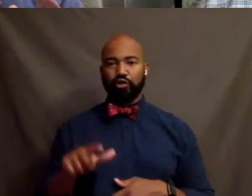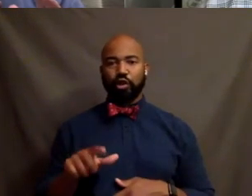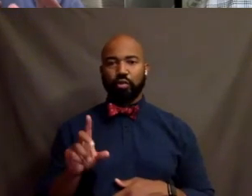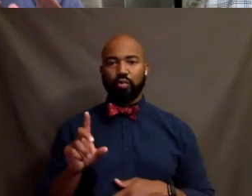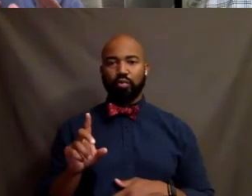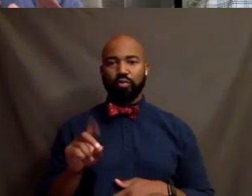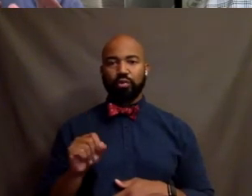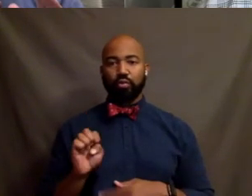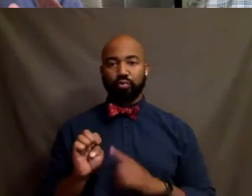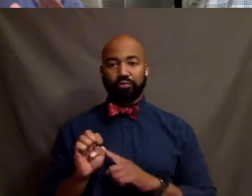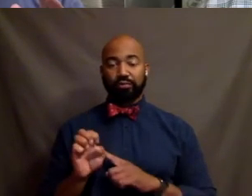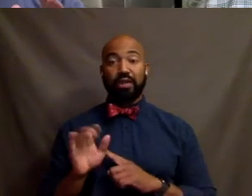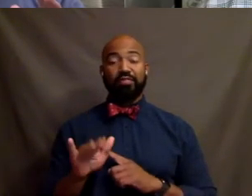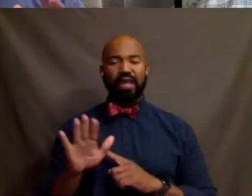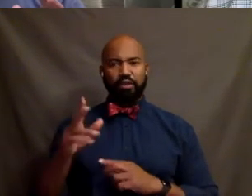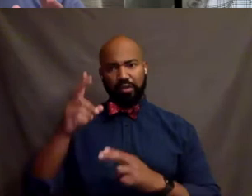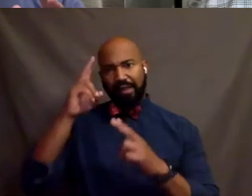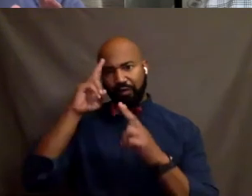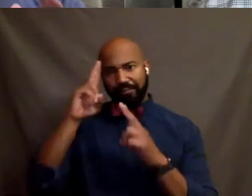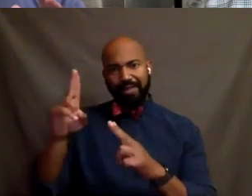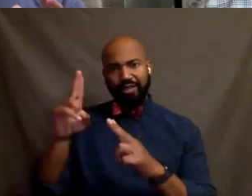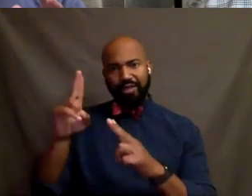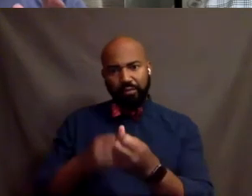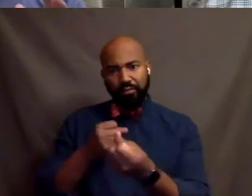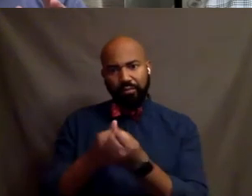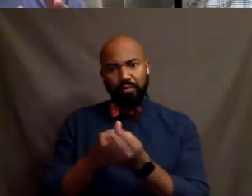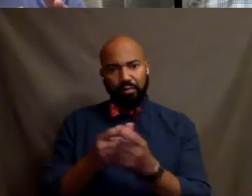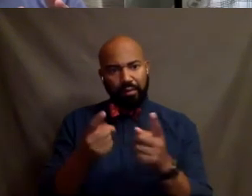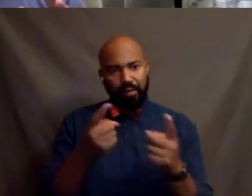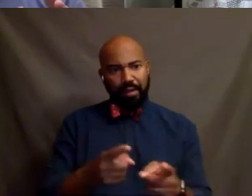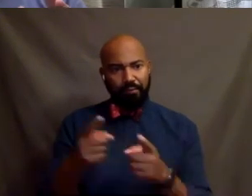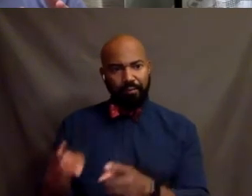and there are going to be changes that people might not see,